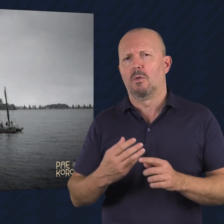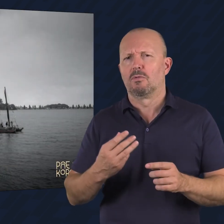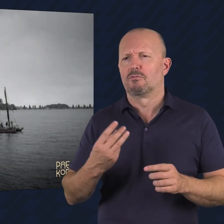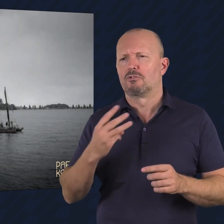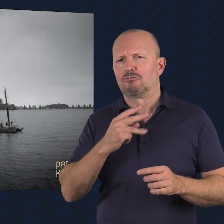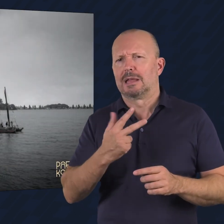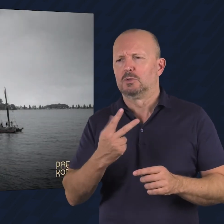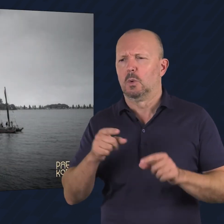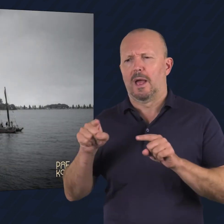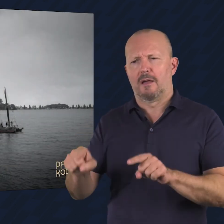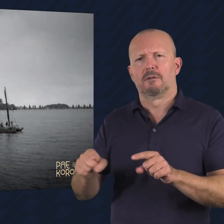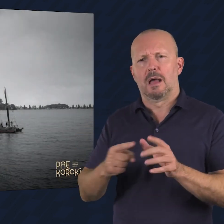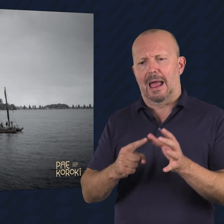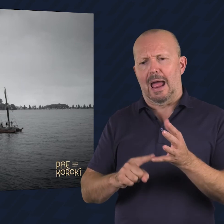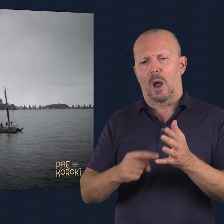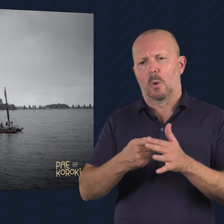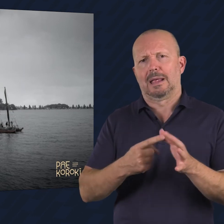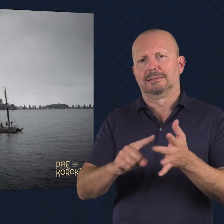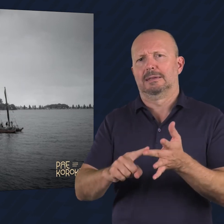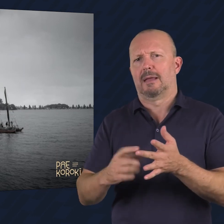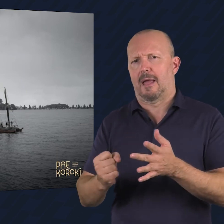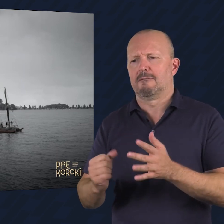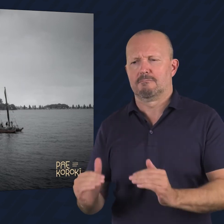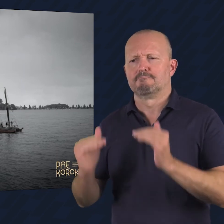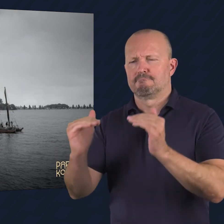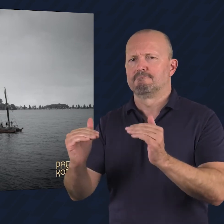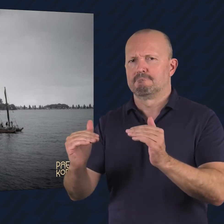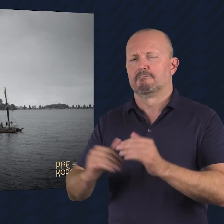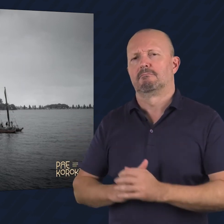We began with a waka hourua, a migratory waka passing before Mauao.